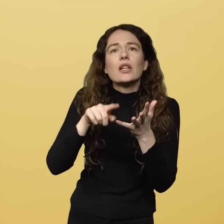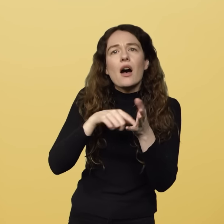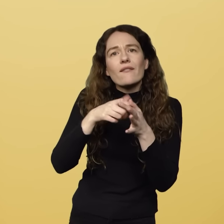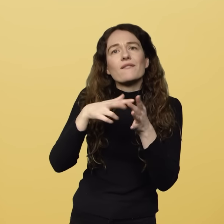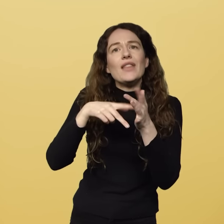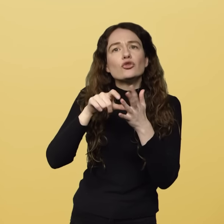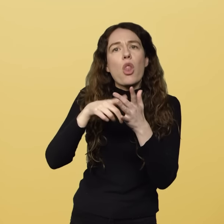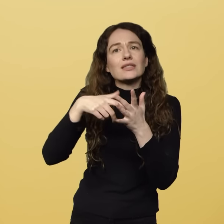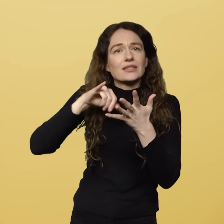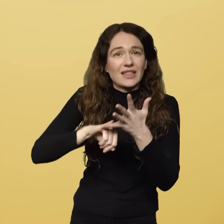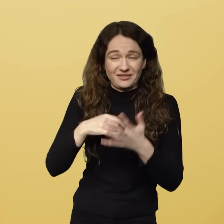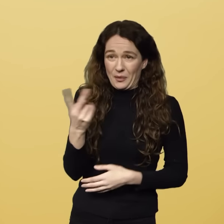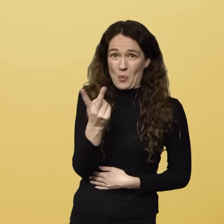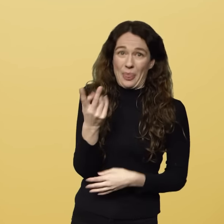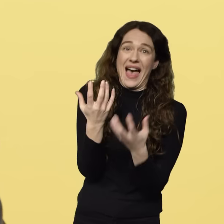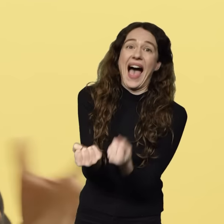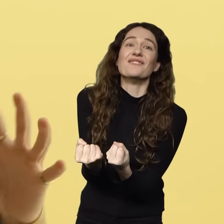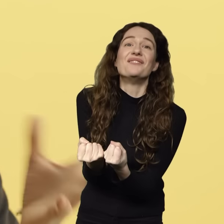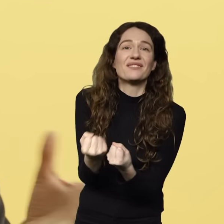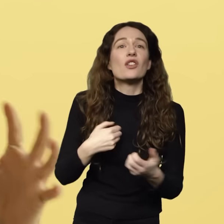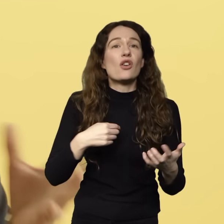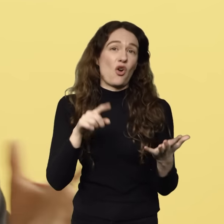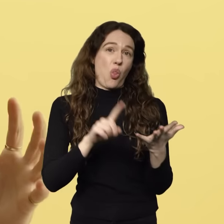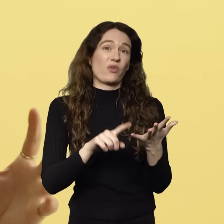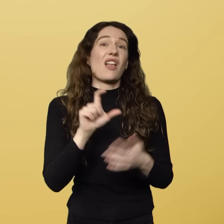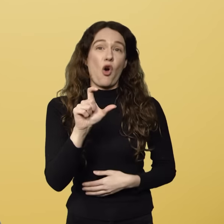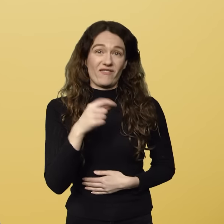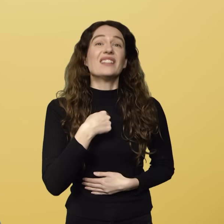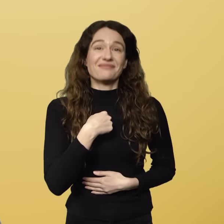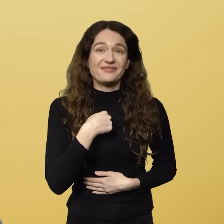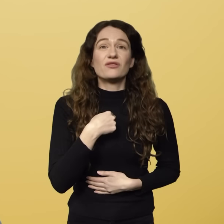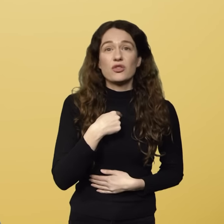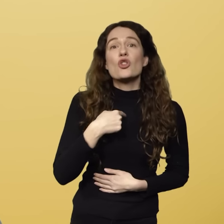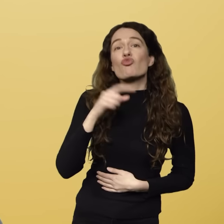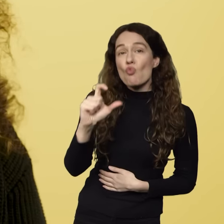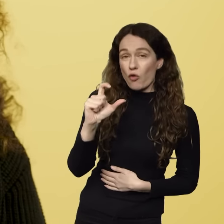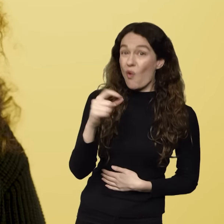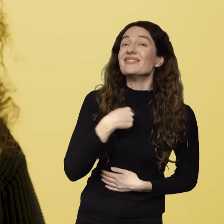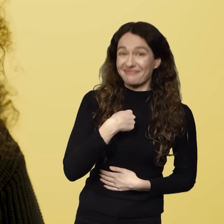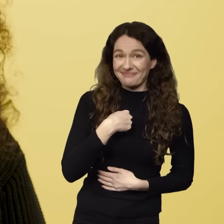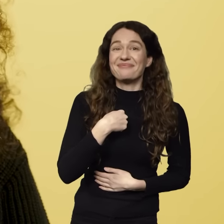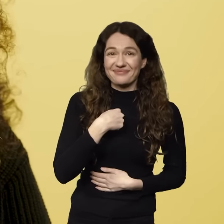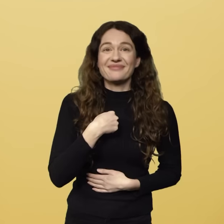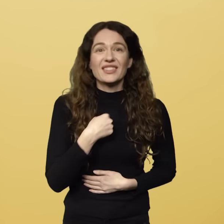Crohn's disease and ulcerative colitis. I kind of have a combination of both. I have ulcerative colitis. I have Crohn's disease.